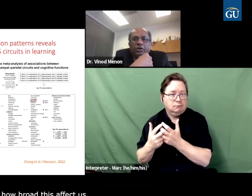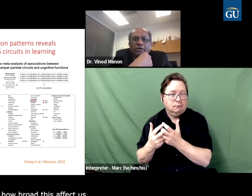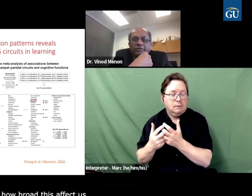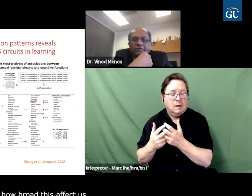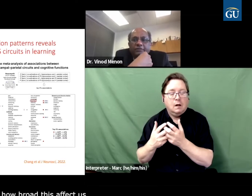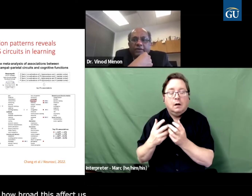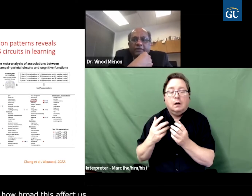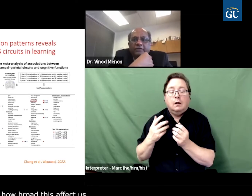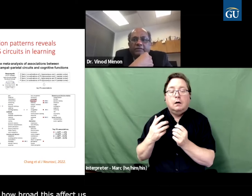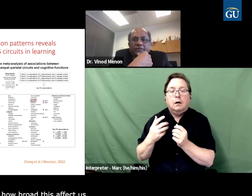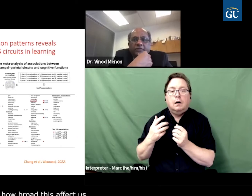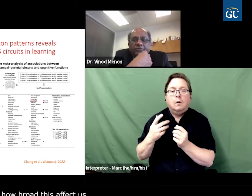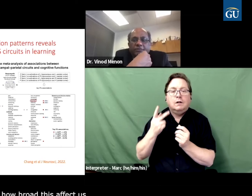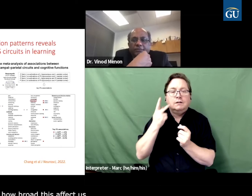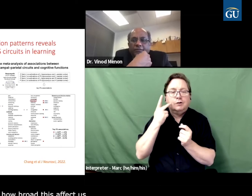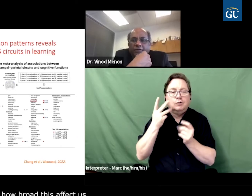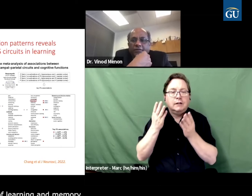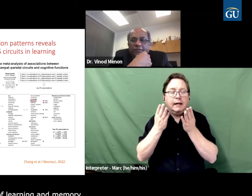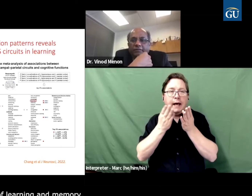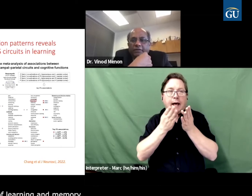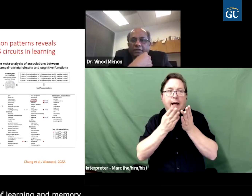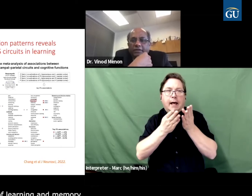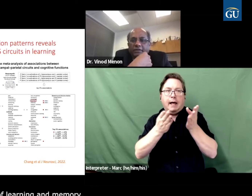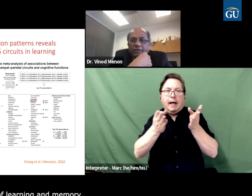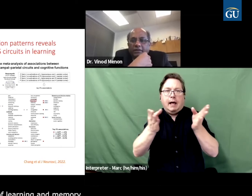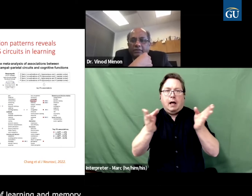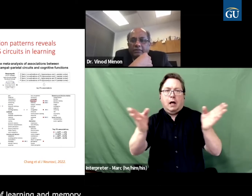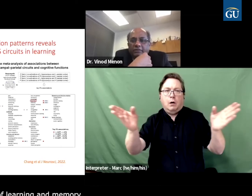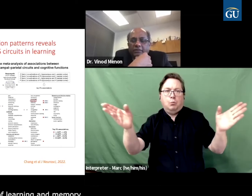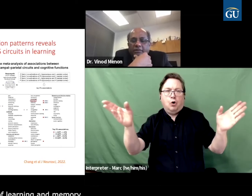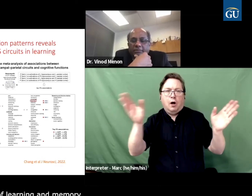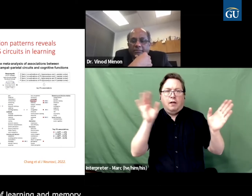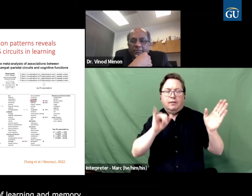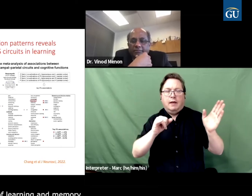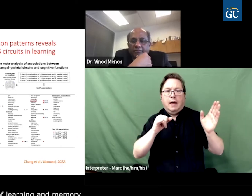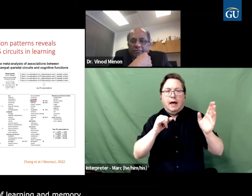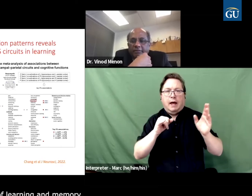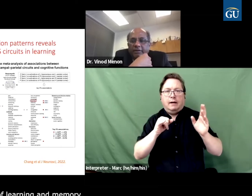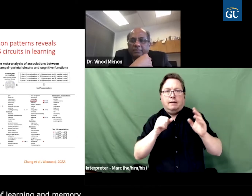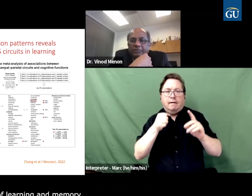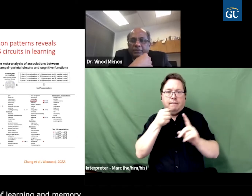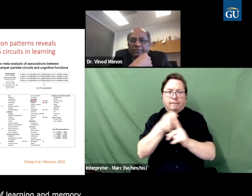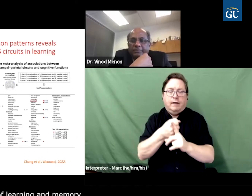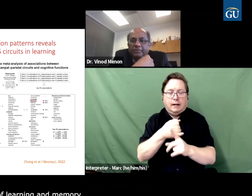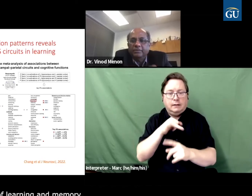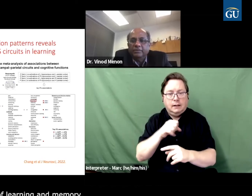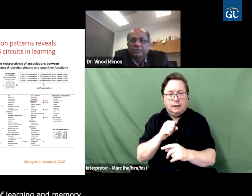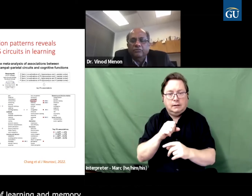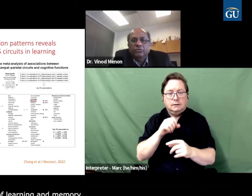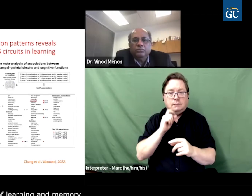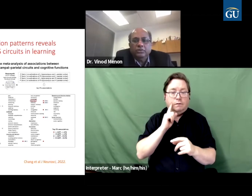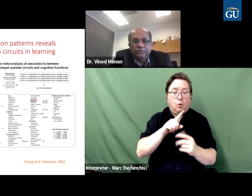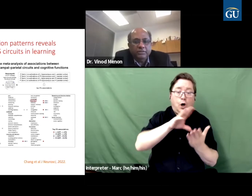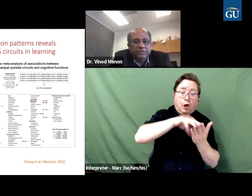was to see how broad this effect is in terms of of learning and um